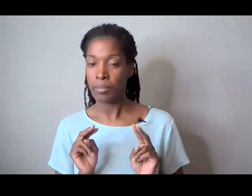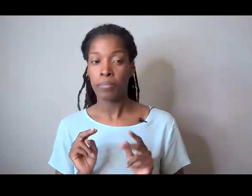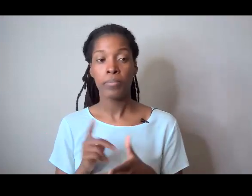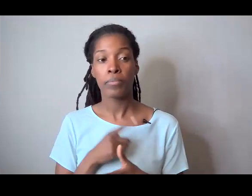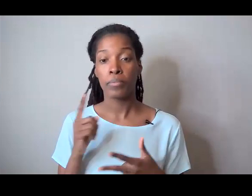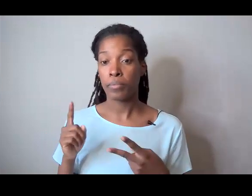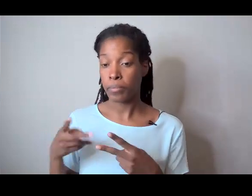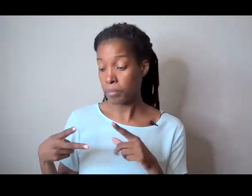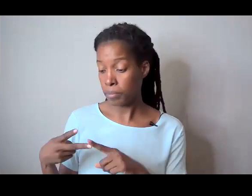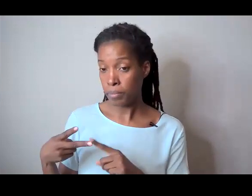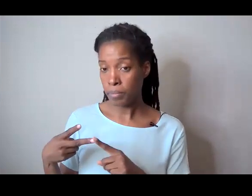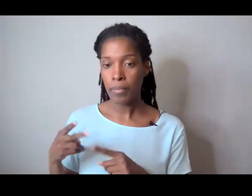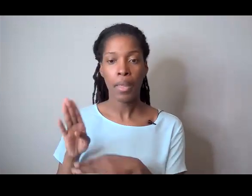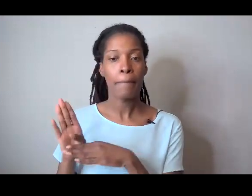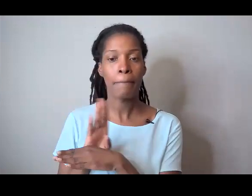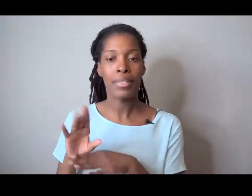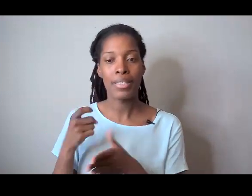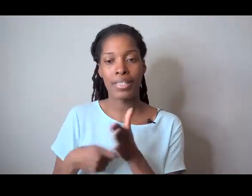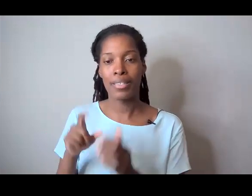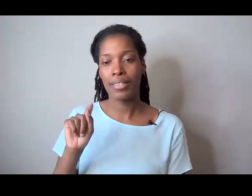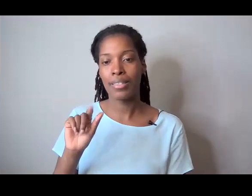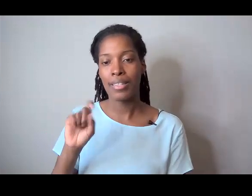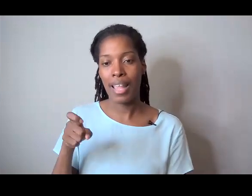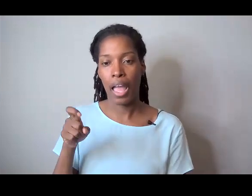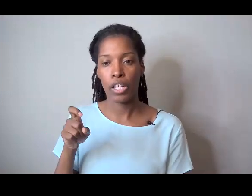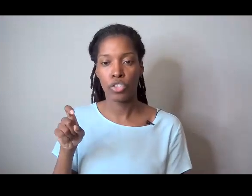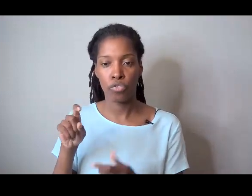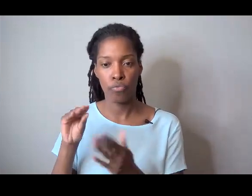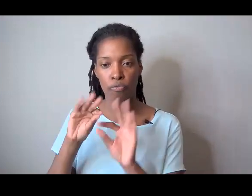Submit a copy of your business tax return to social security when you complete it each year.